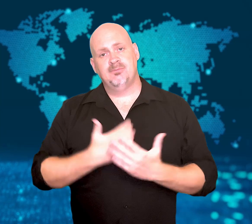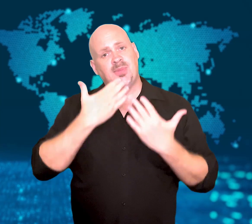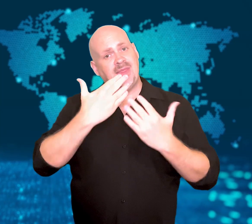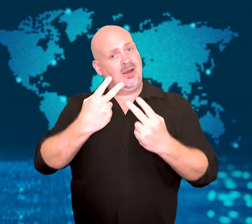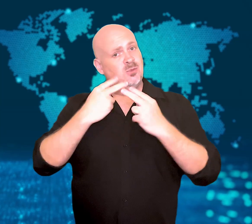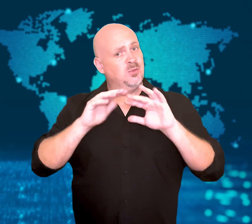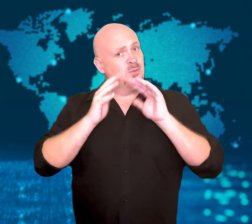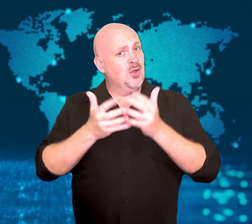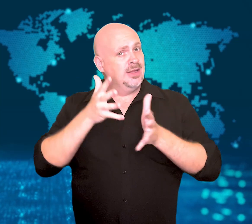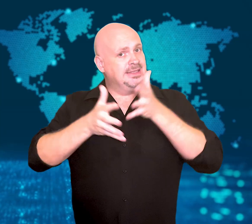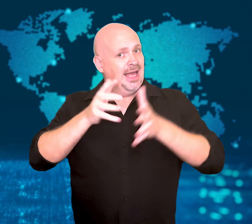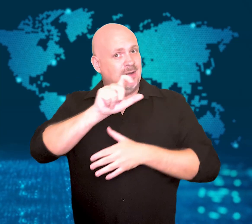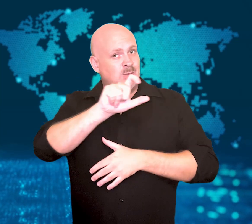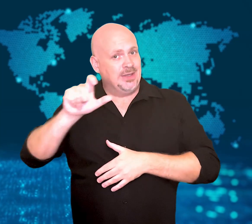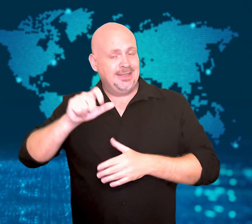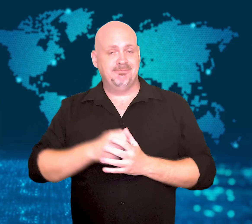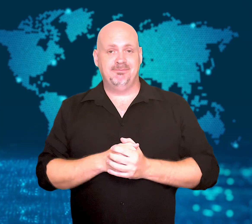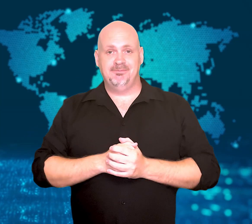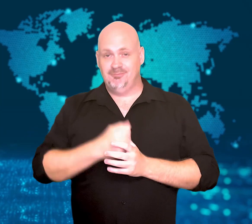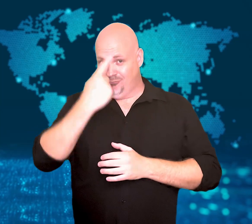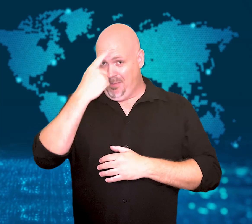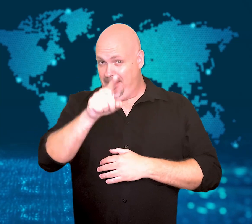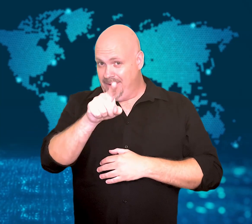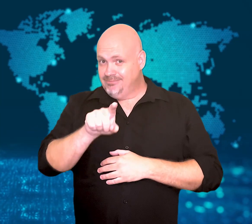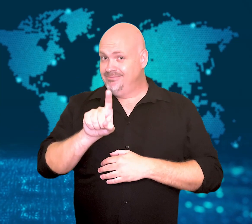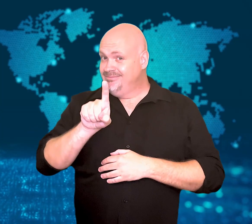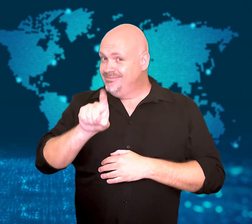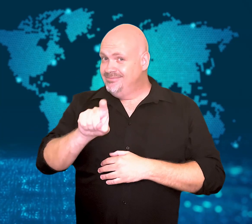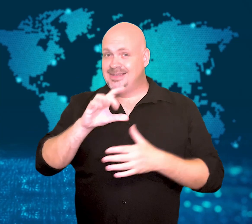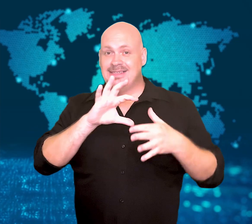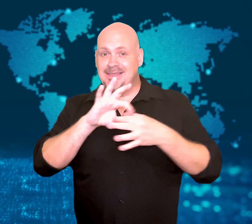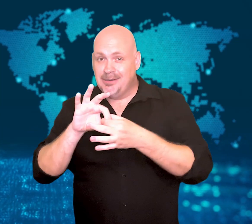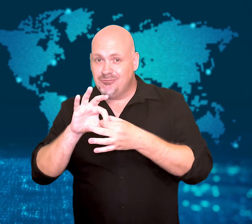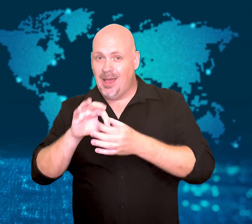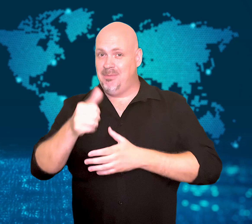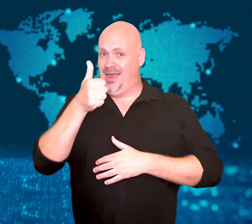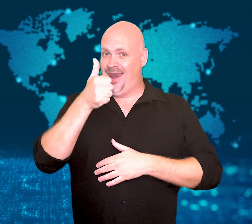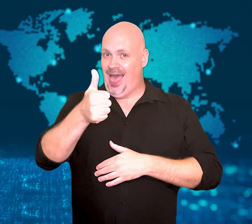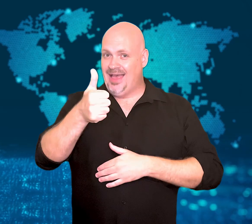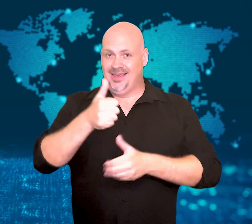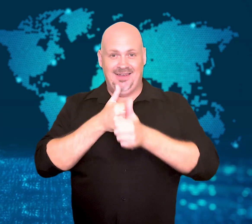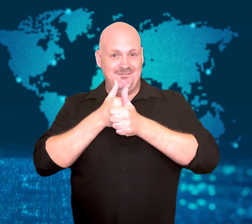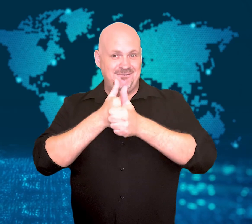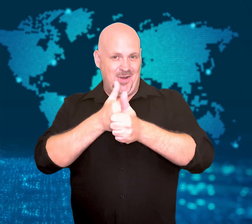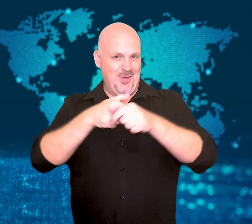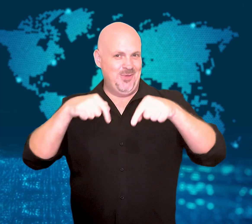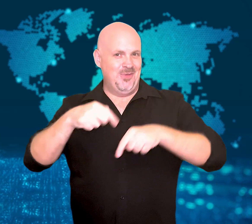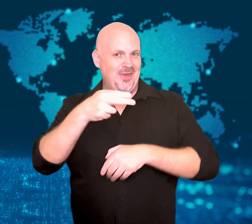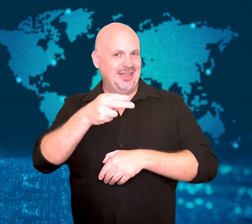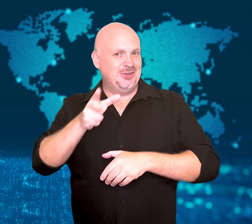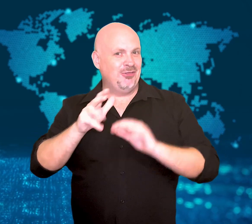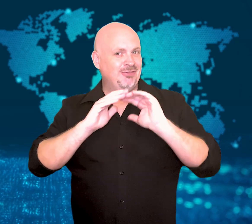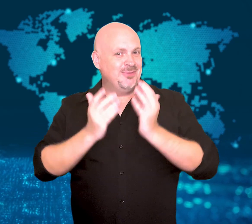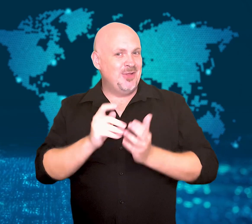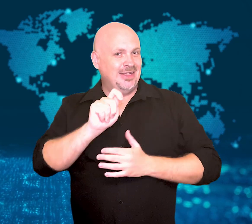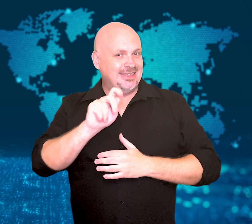Thank you for watching WorldSign Week. Don't forget to subscribe, like, and follow H3 World TV